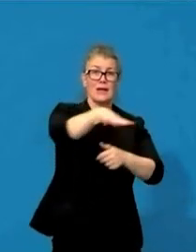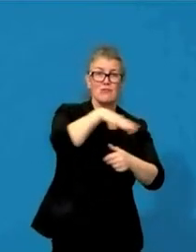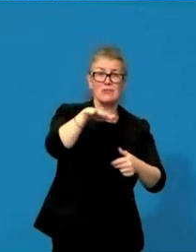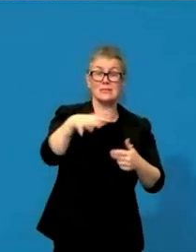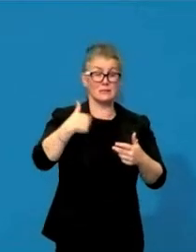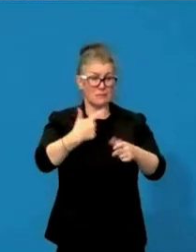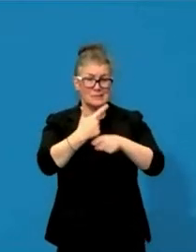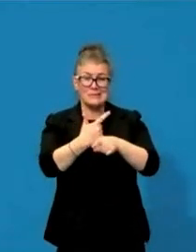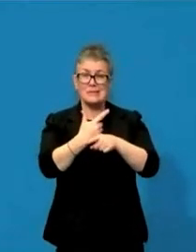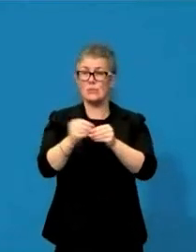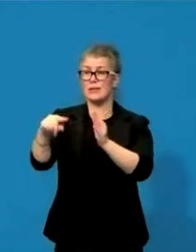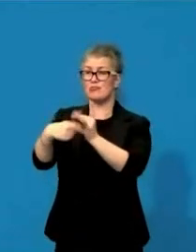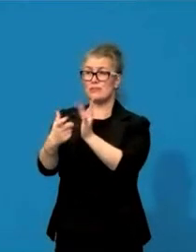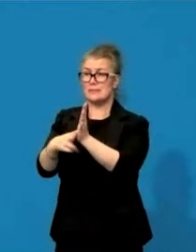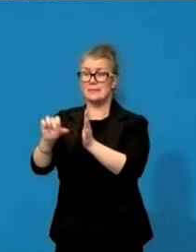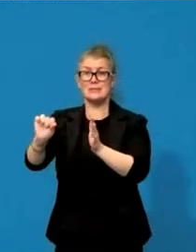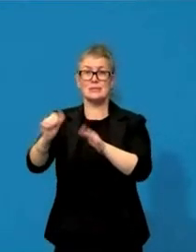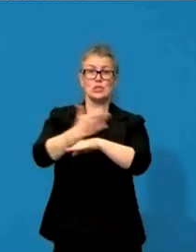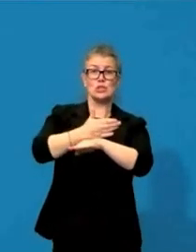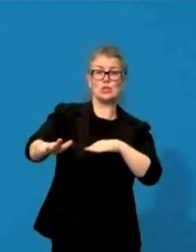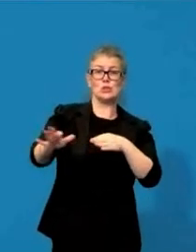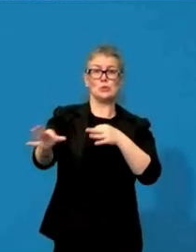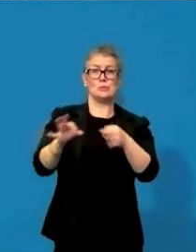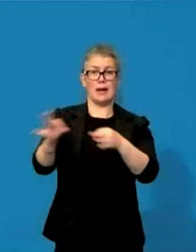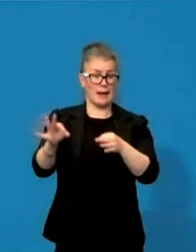which happened in March, the lady was speaking to me from Geraldton.